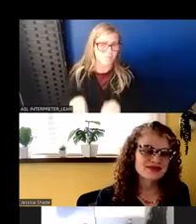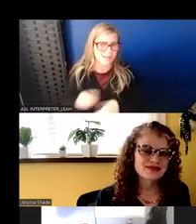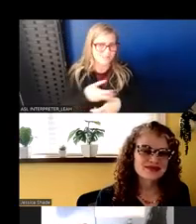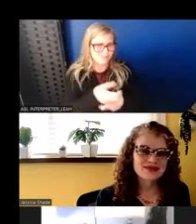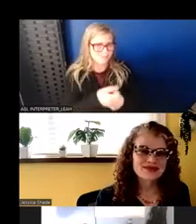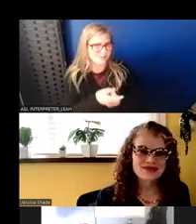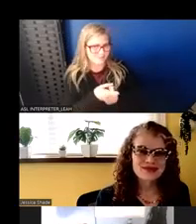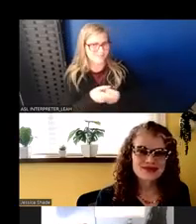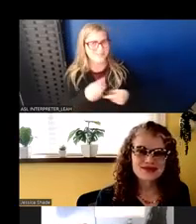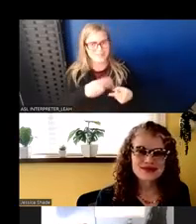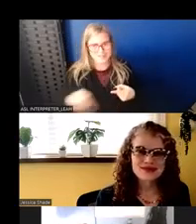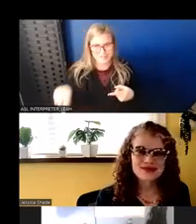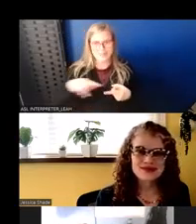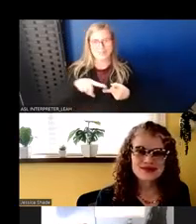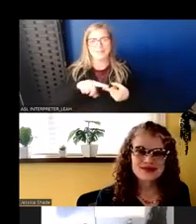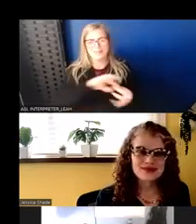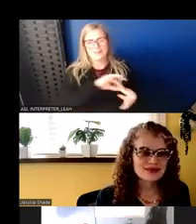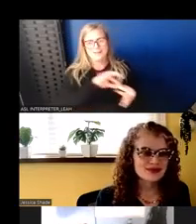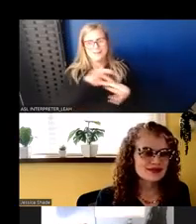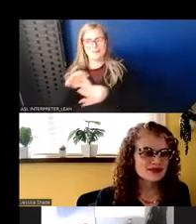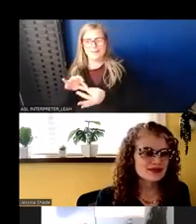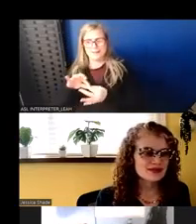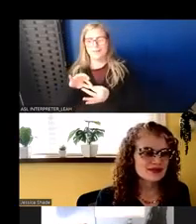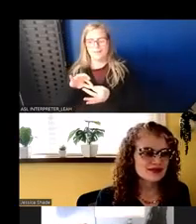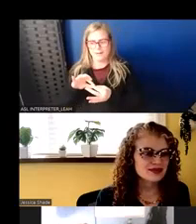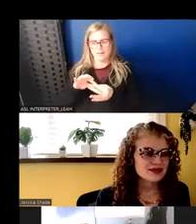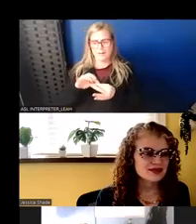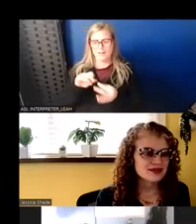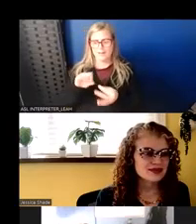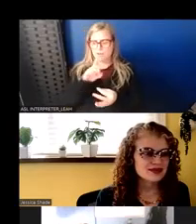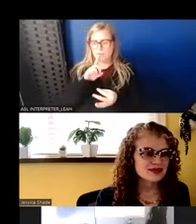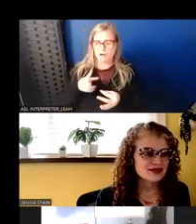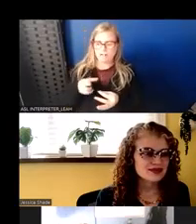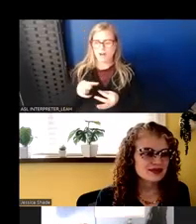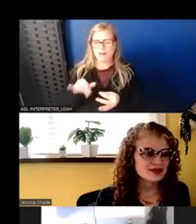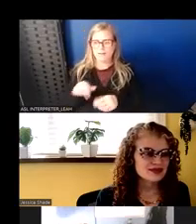So if you are cutting that time and saying stop the chit chat,